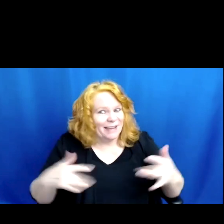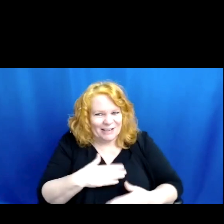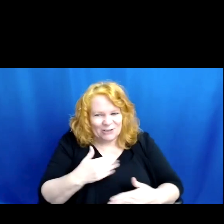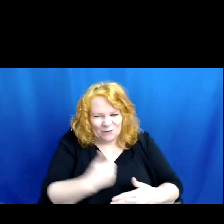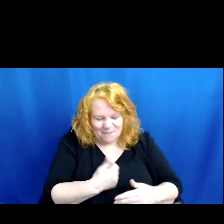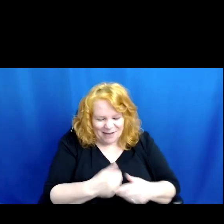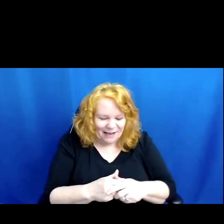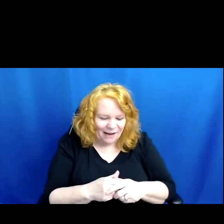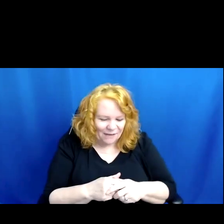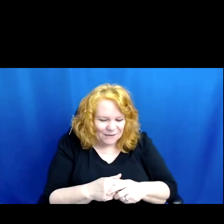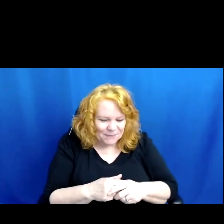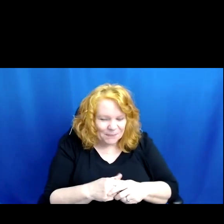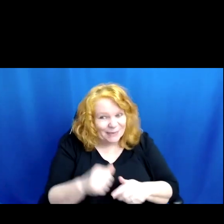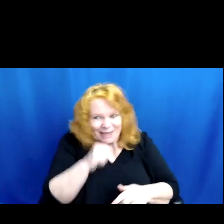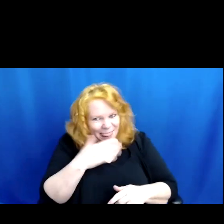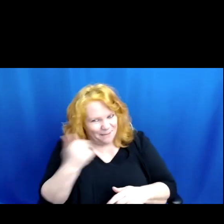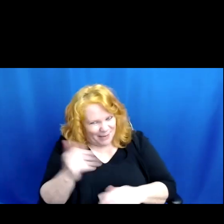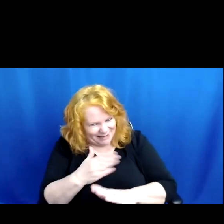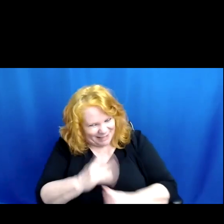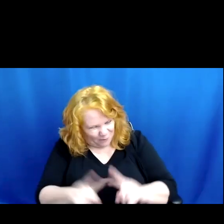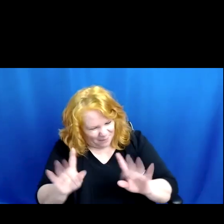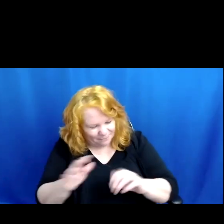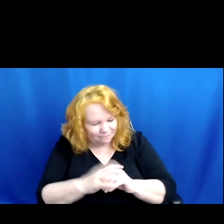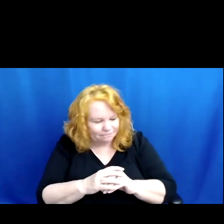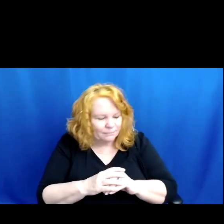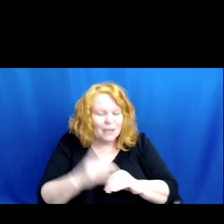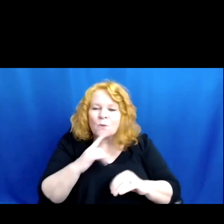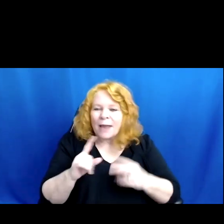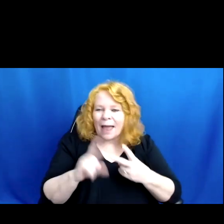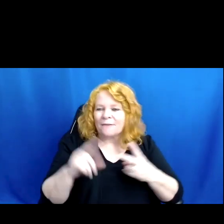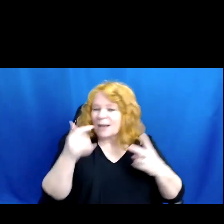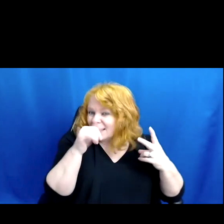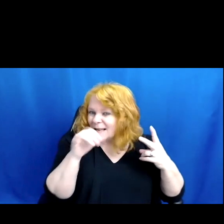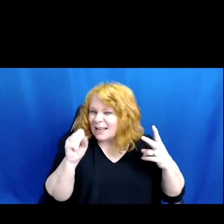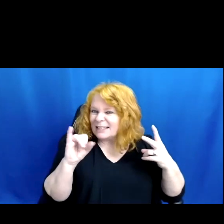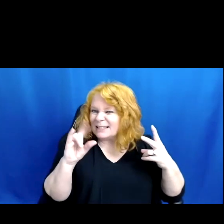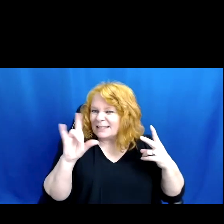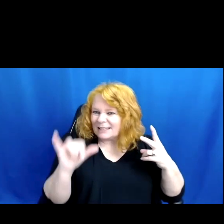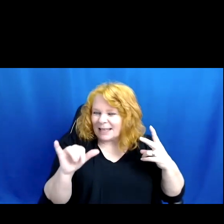Then we have the Silly Sailor Syd song and I’ve never song that before until tonight.